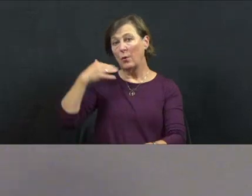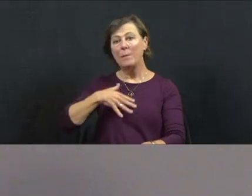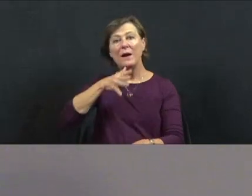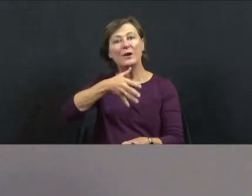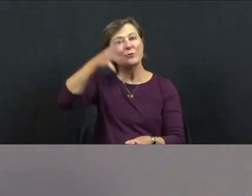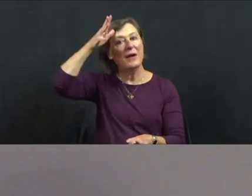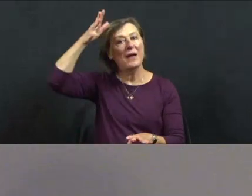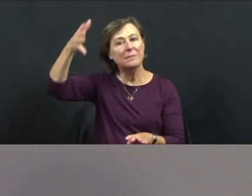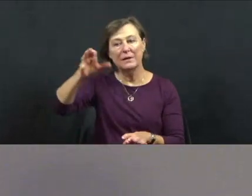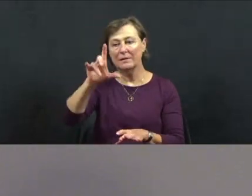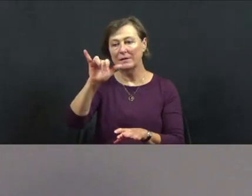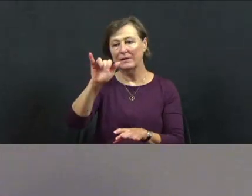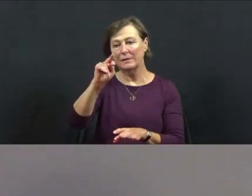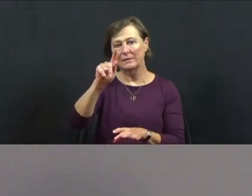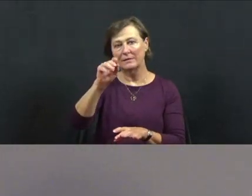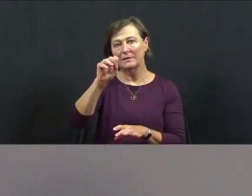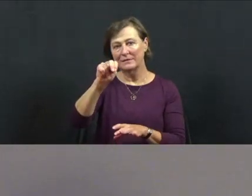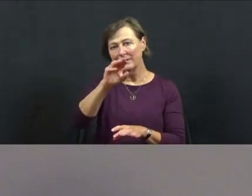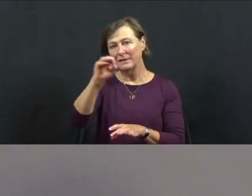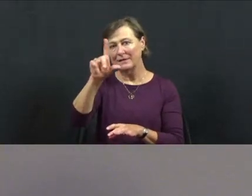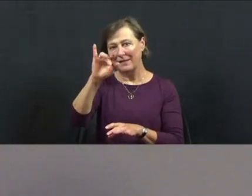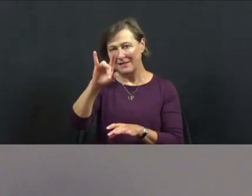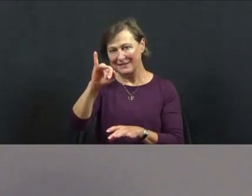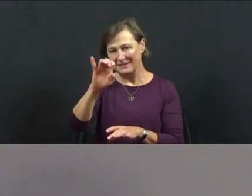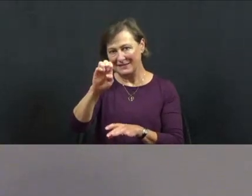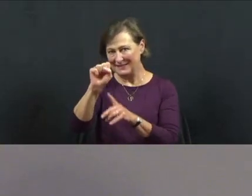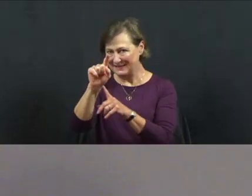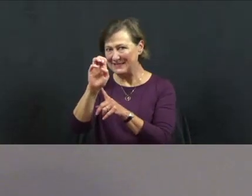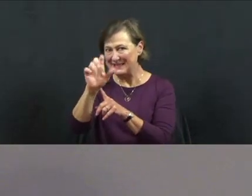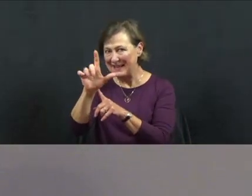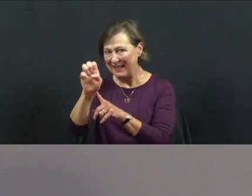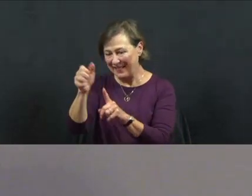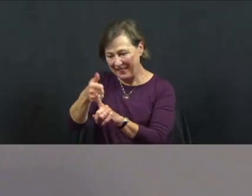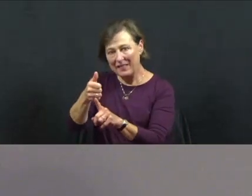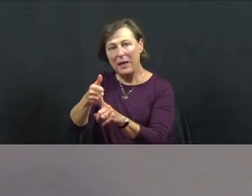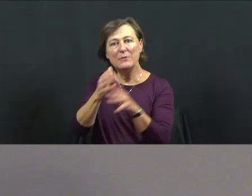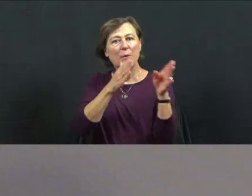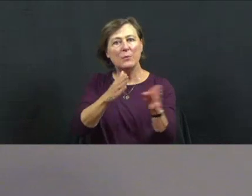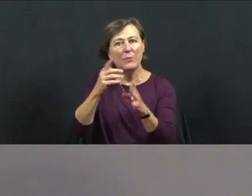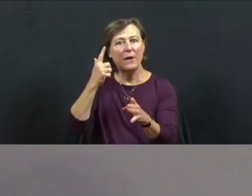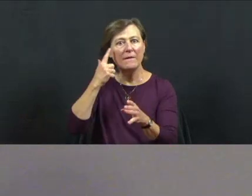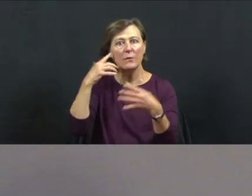Clinton and Lizzie Steele, were preparing for an extremely important